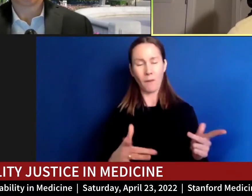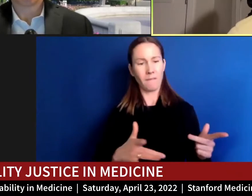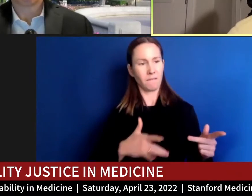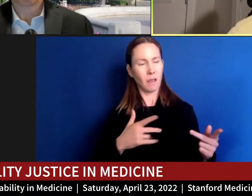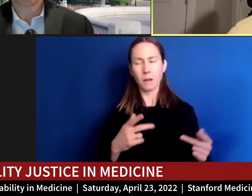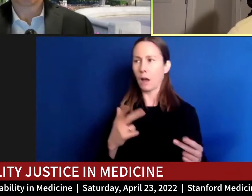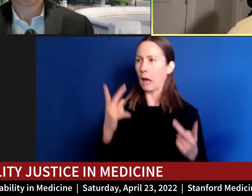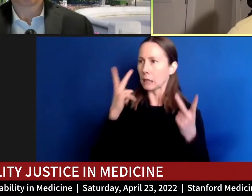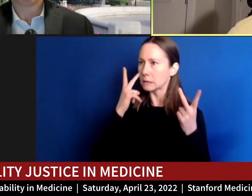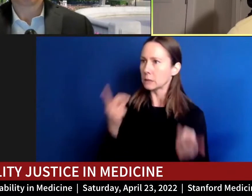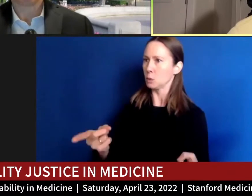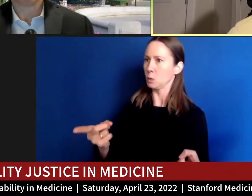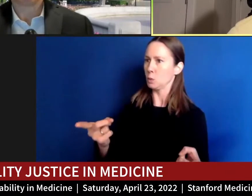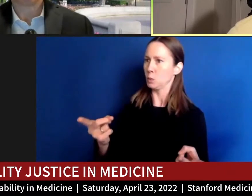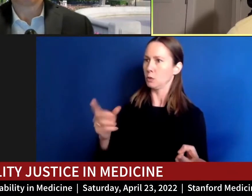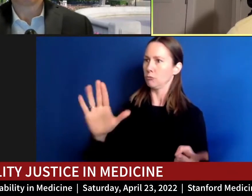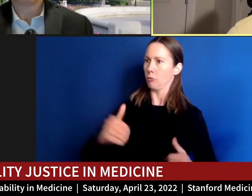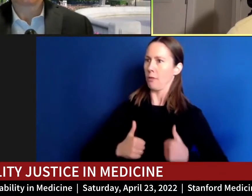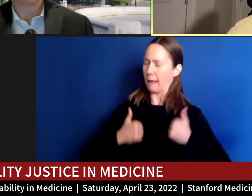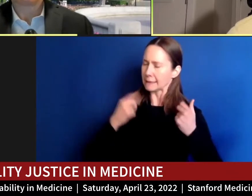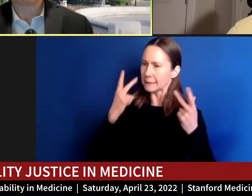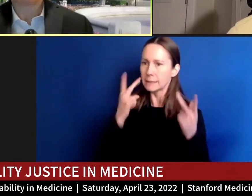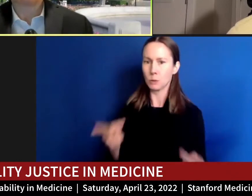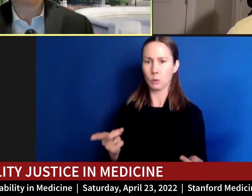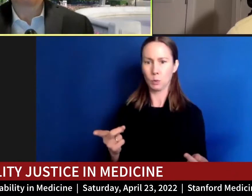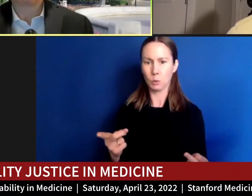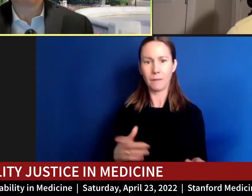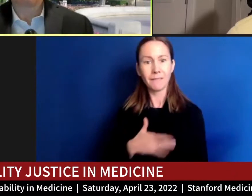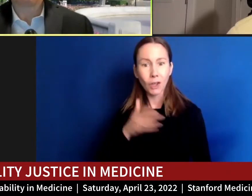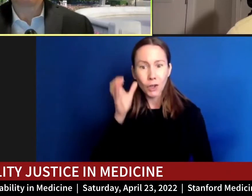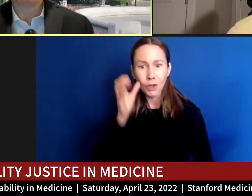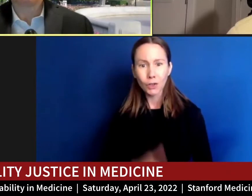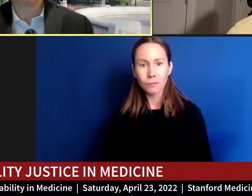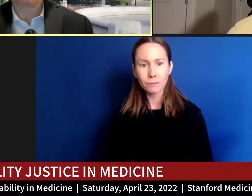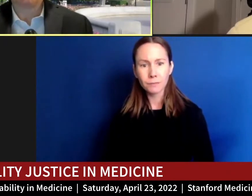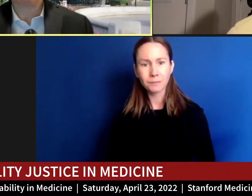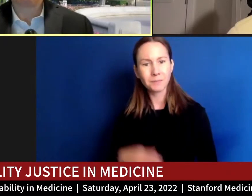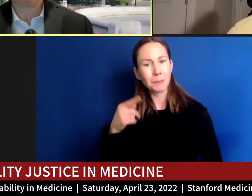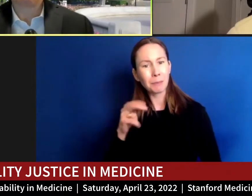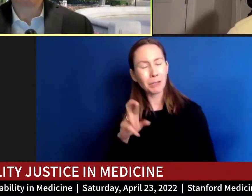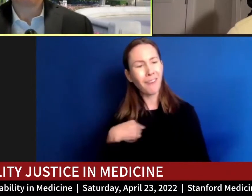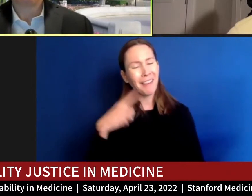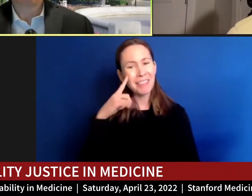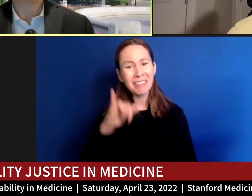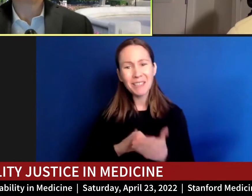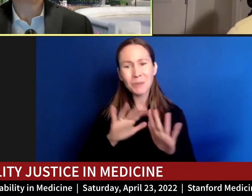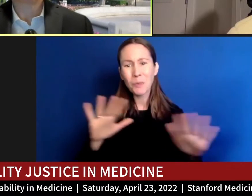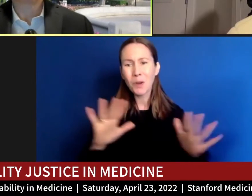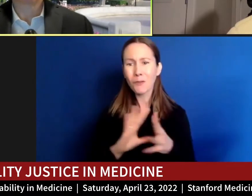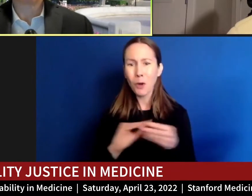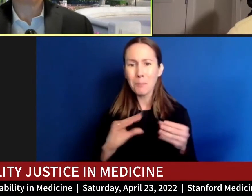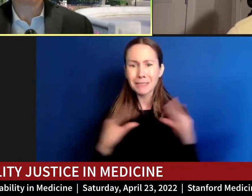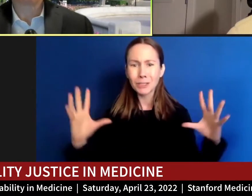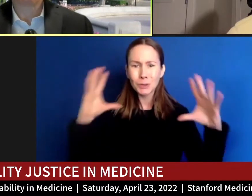I think that is a wonderful message to end on. I wish we could talk longer.